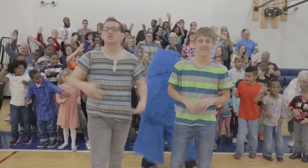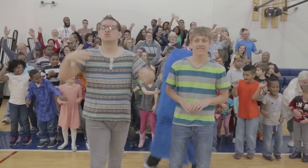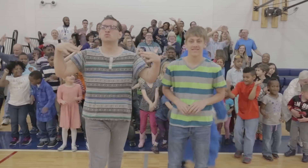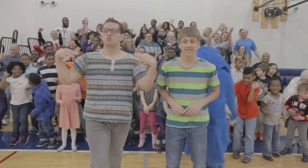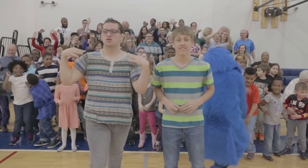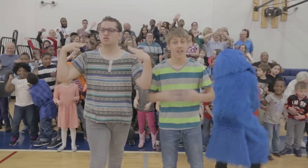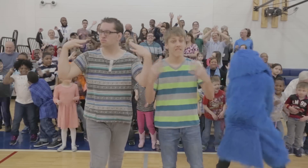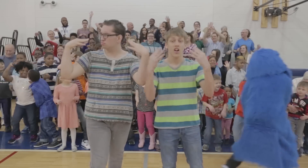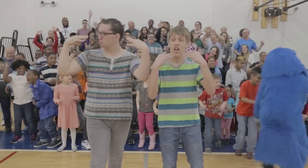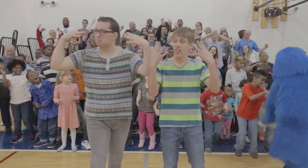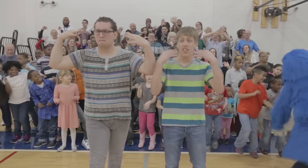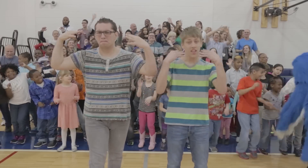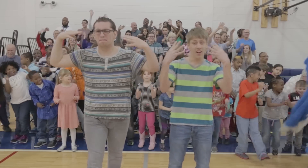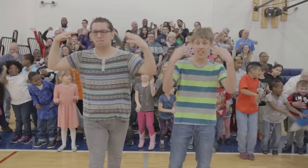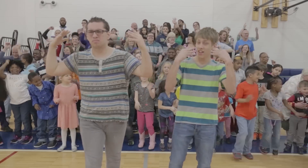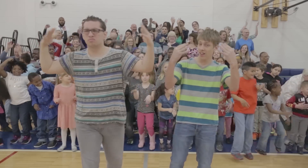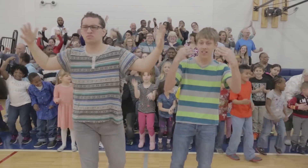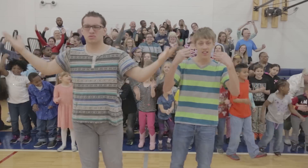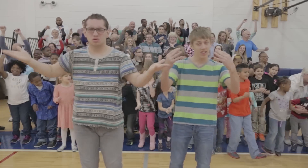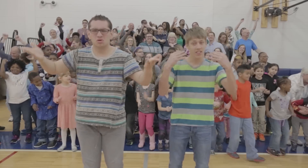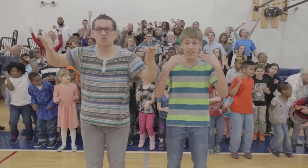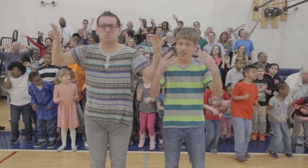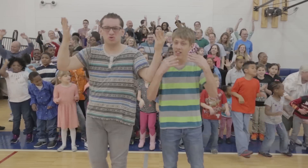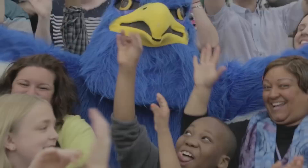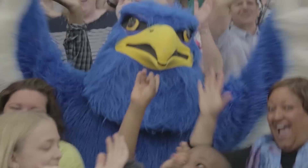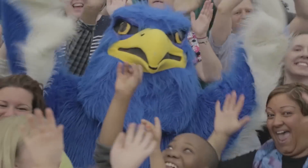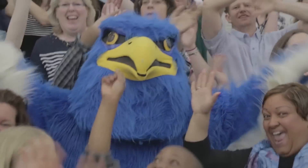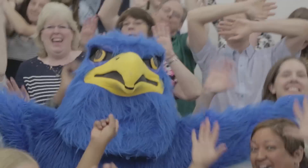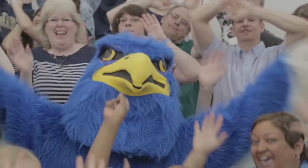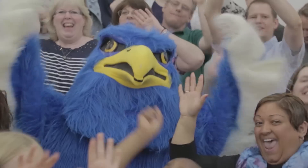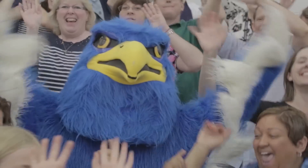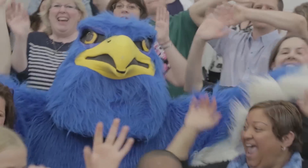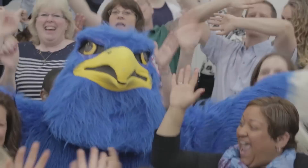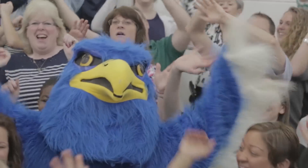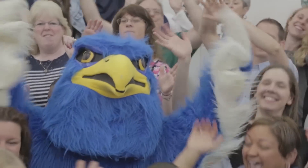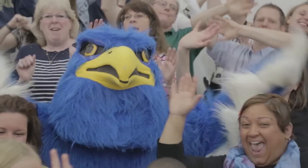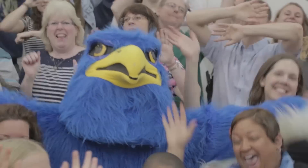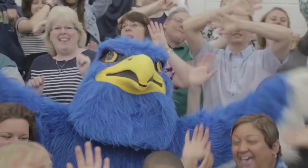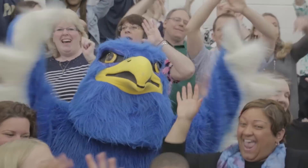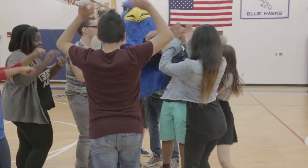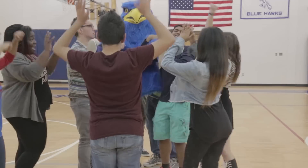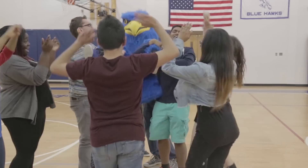Everything is looking up, everybody up now Oo-o-o-o-o